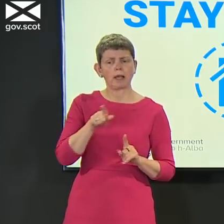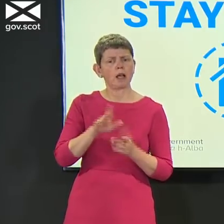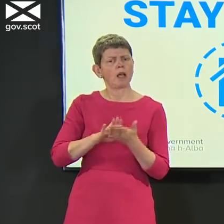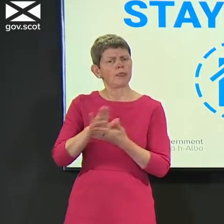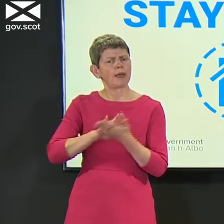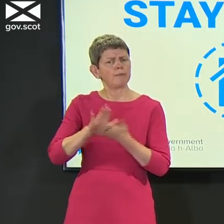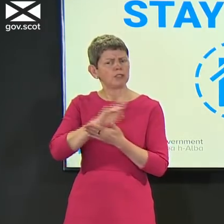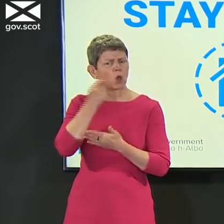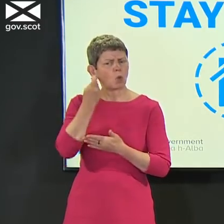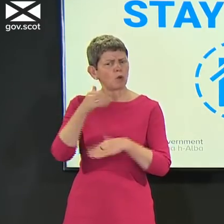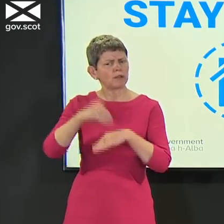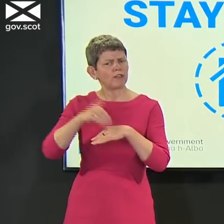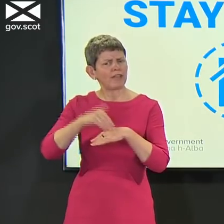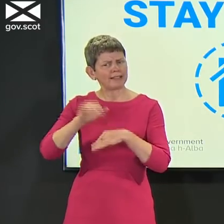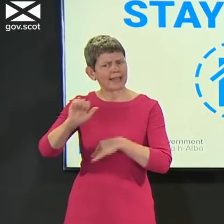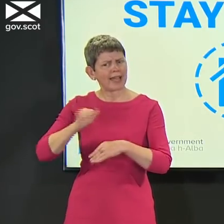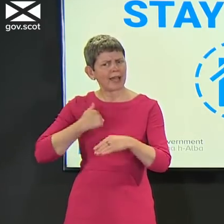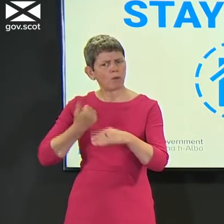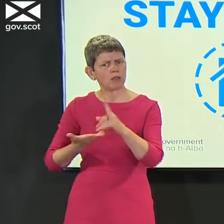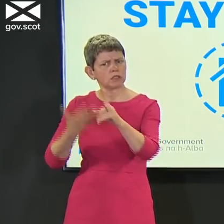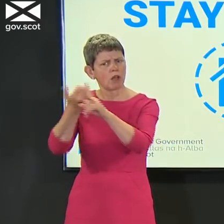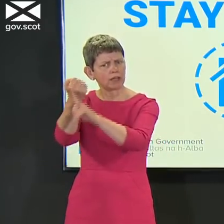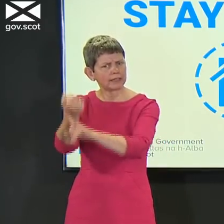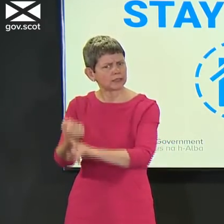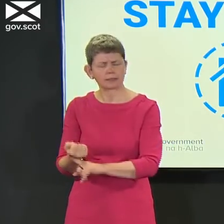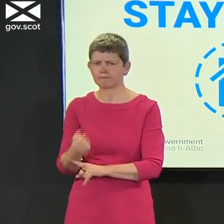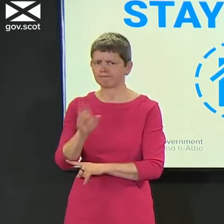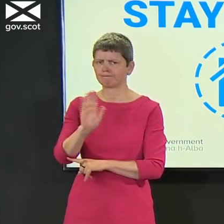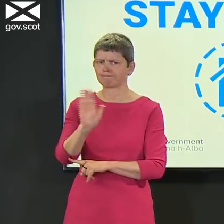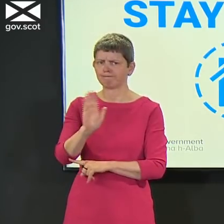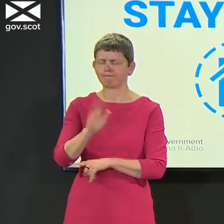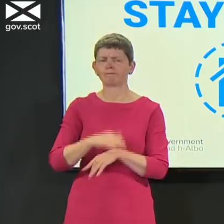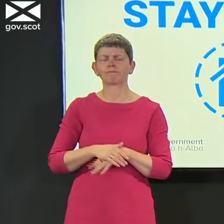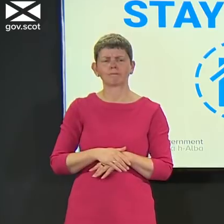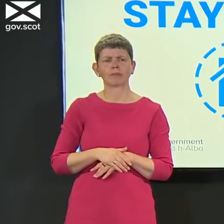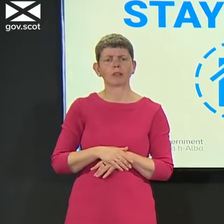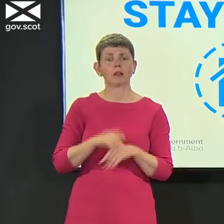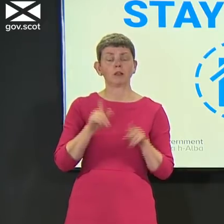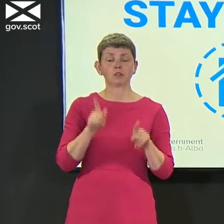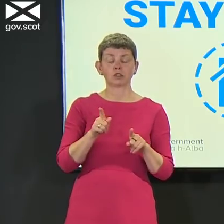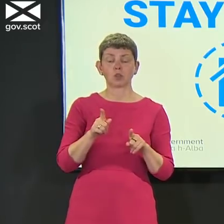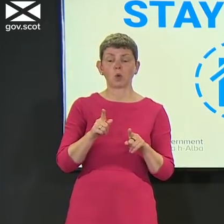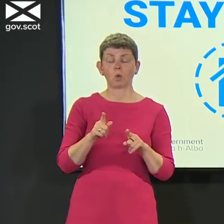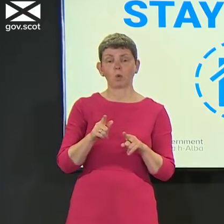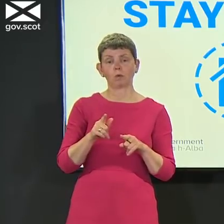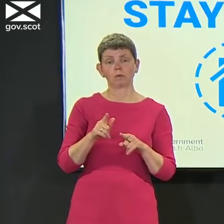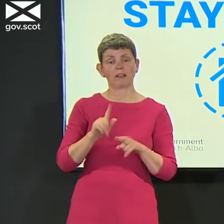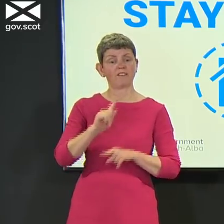target so just to recap having met the target to offer the first dose to everybody in the